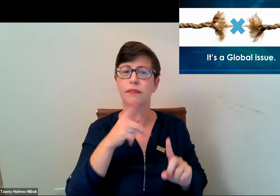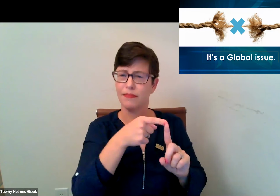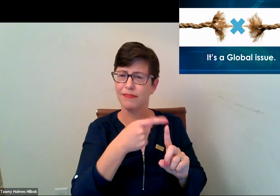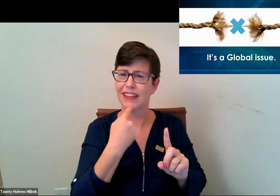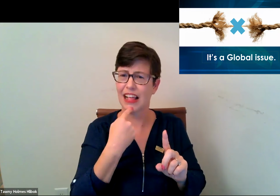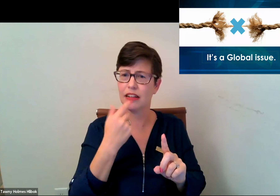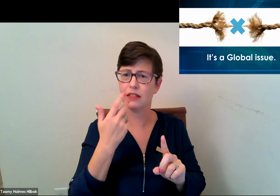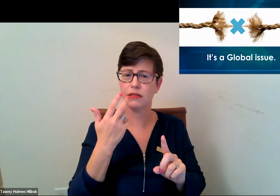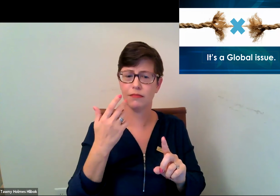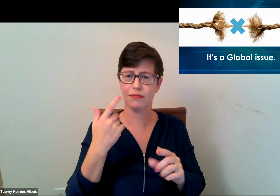from Denmark.